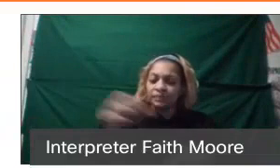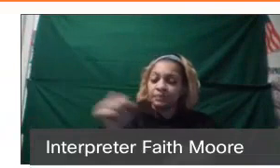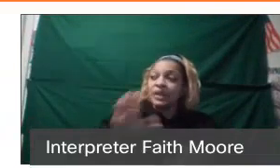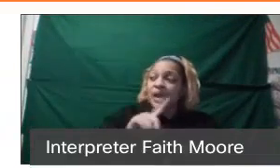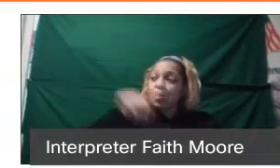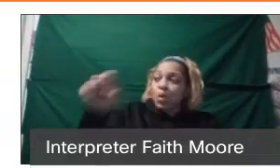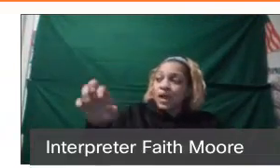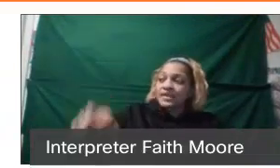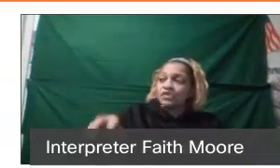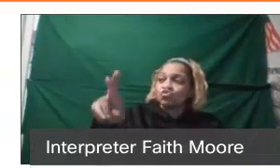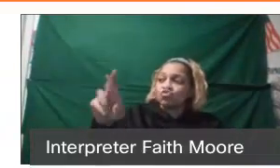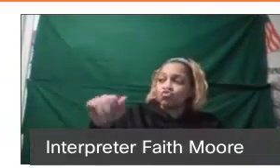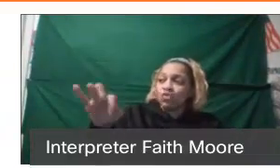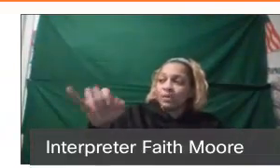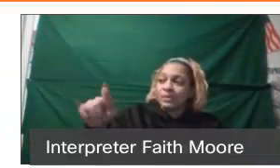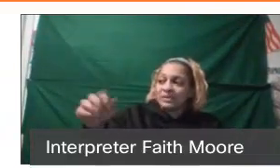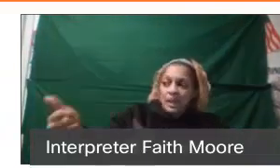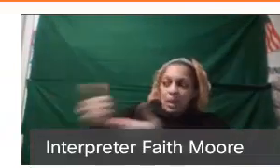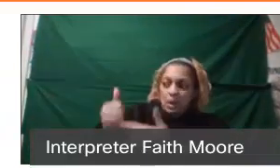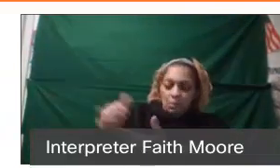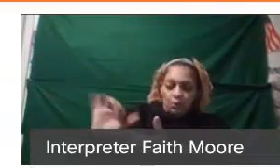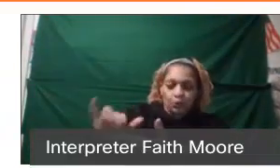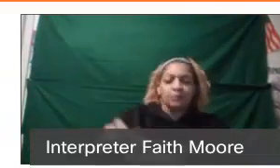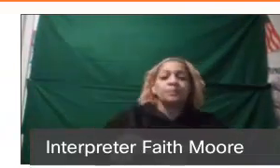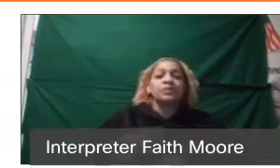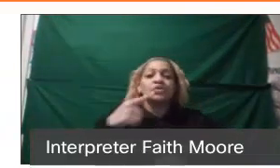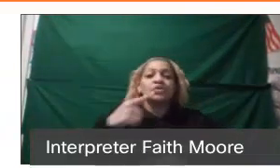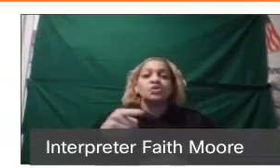So, essentially in the existing condition.